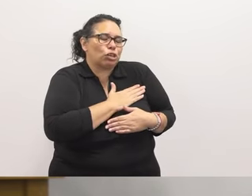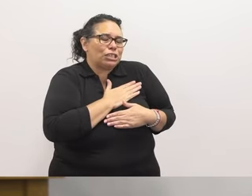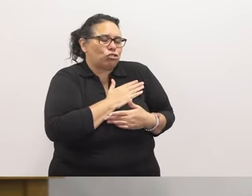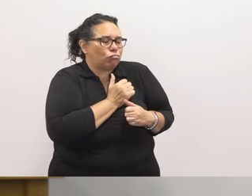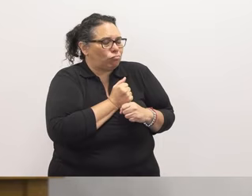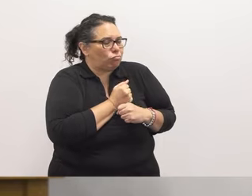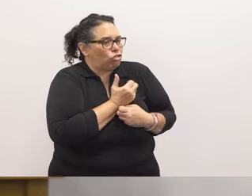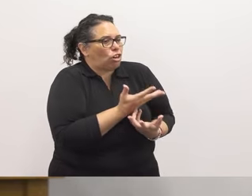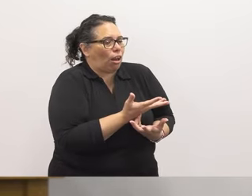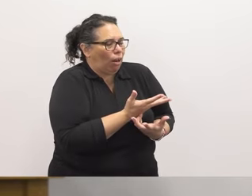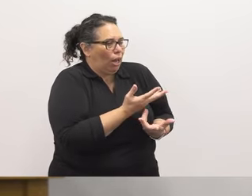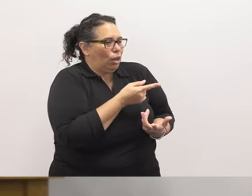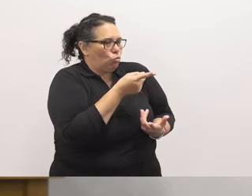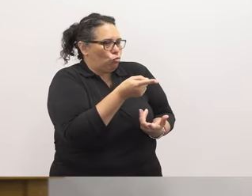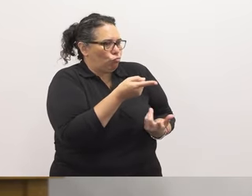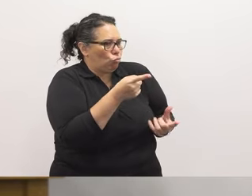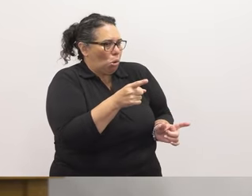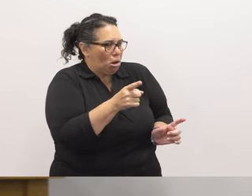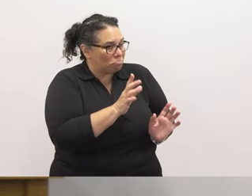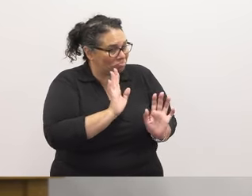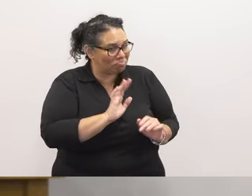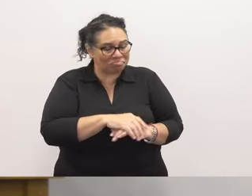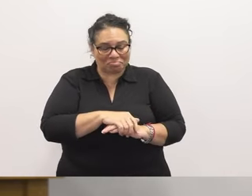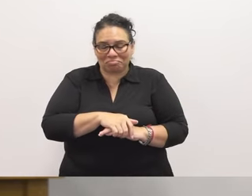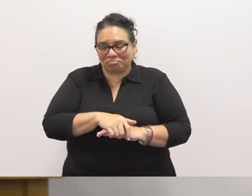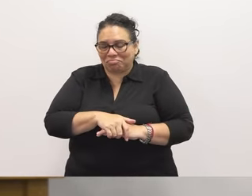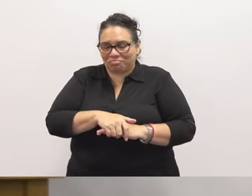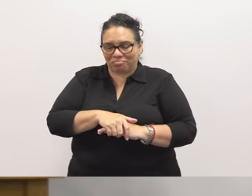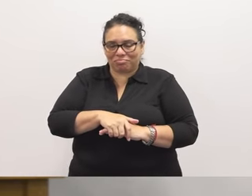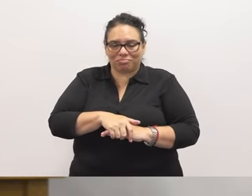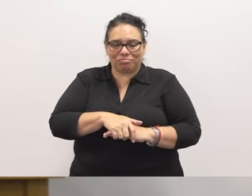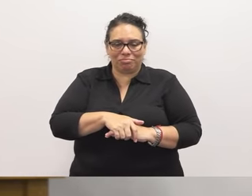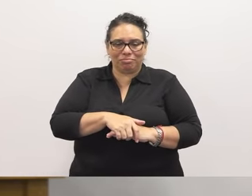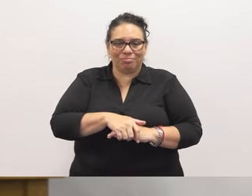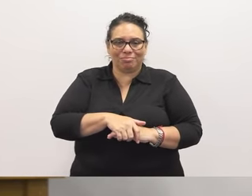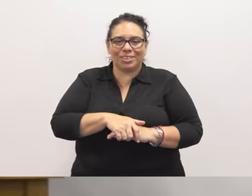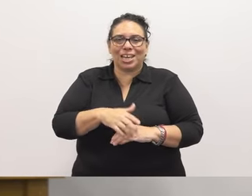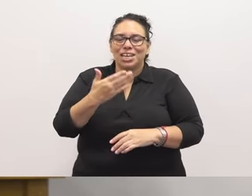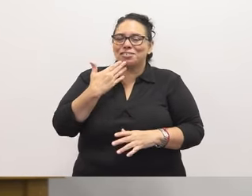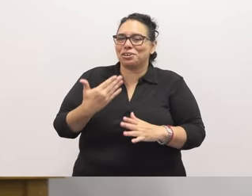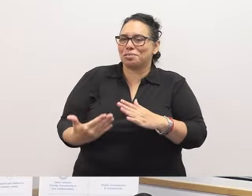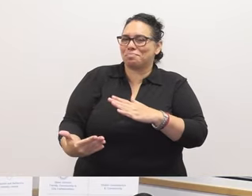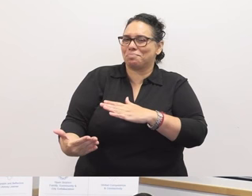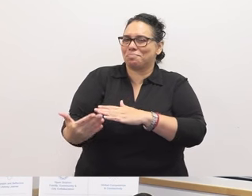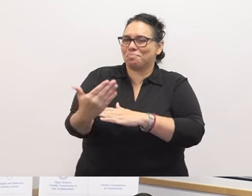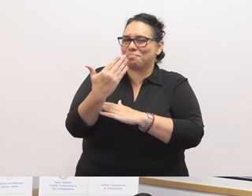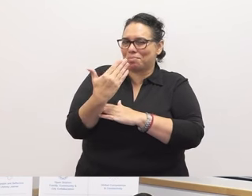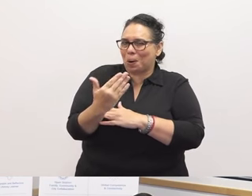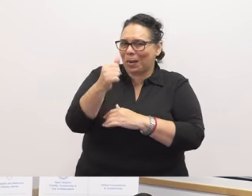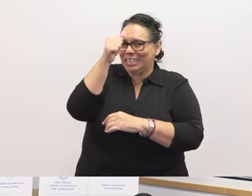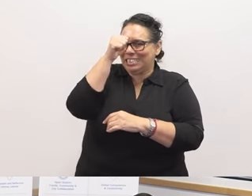of what you got going on. [J.T.] You're welcome. Good morning gentlemen, appreciate your comments this morning.